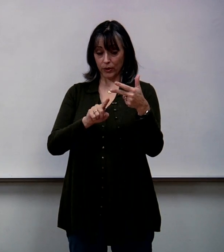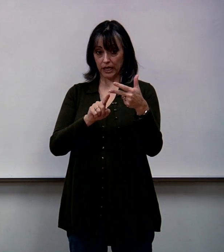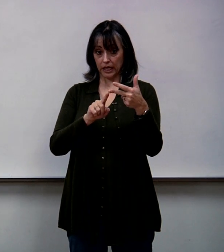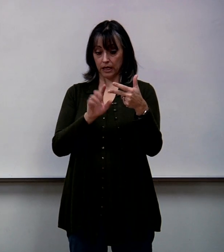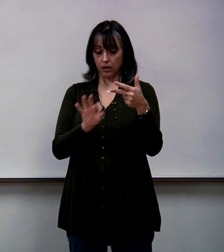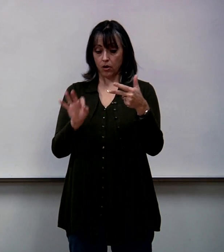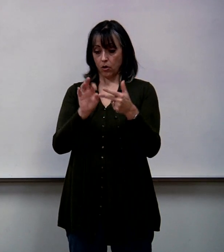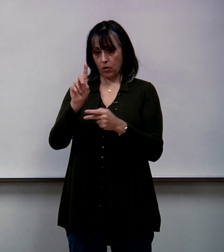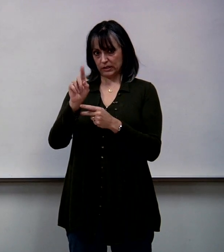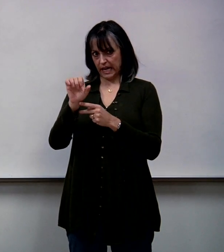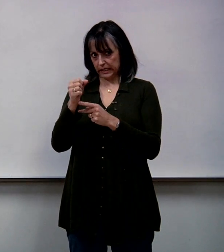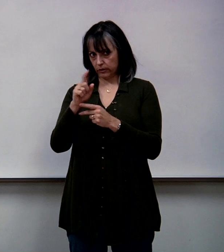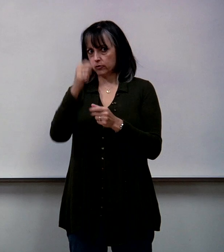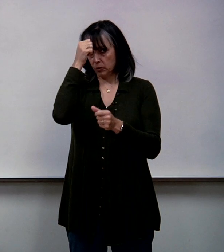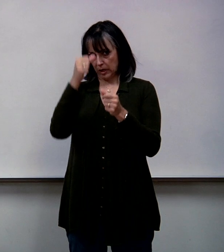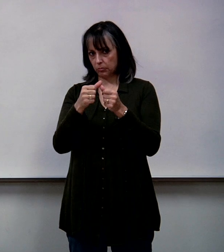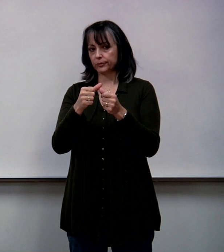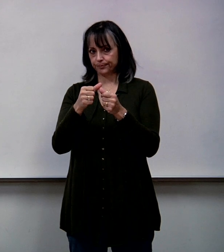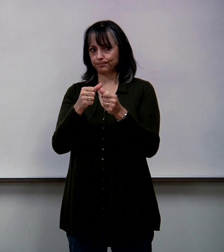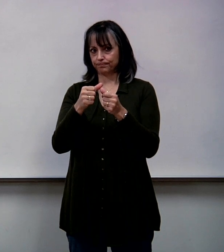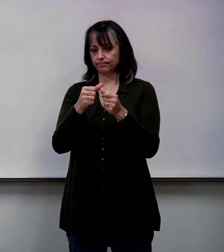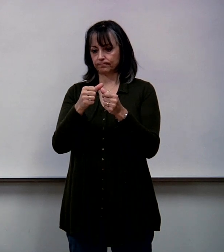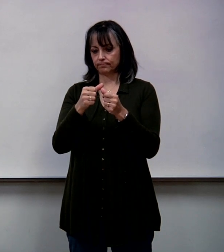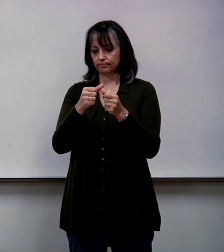dates that you need to keep track of.